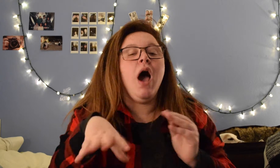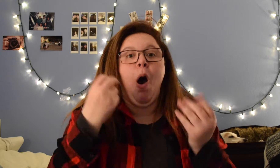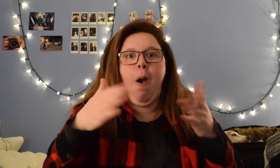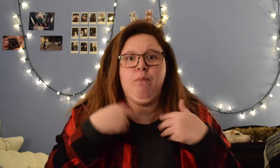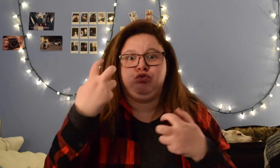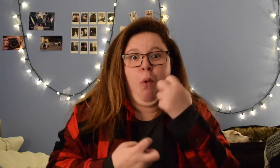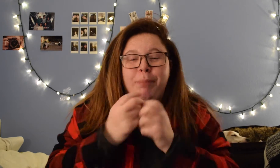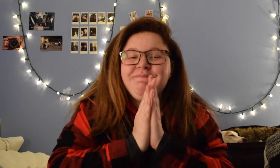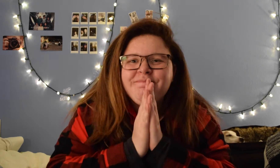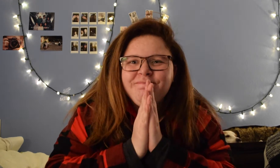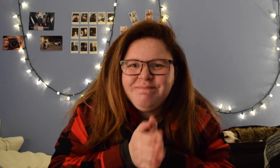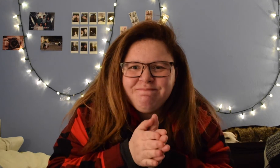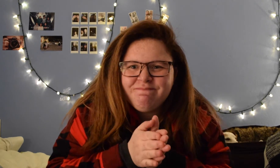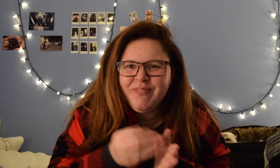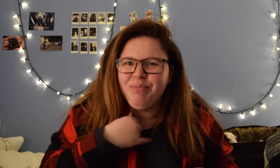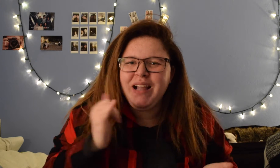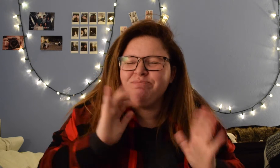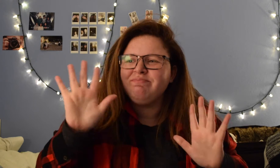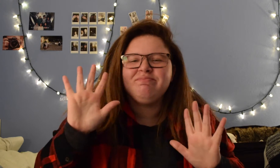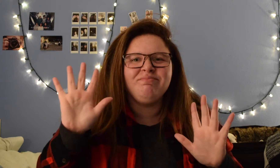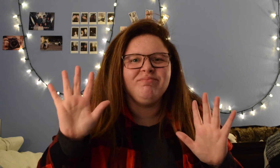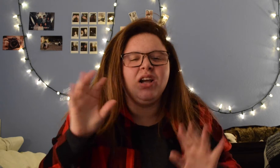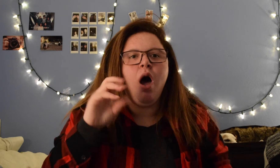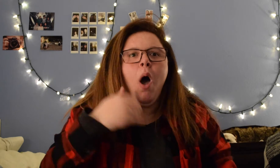We haven't took off and there's problems already. I was becoming very fed up about it